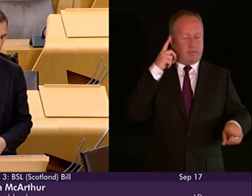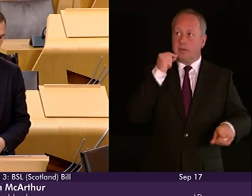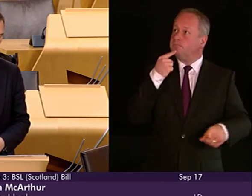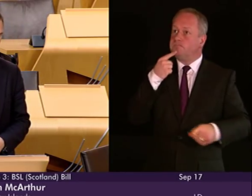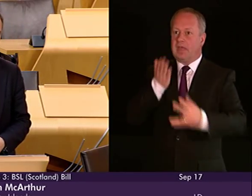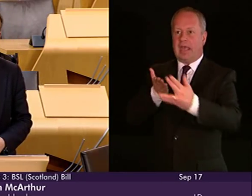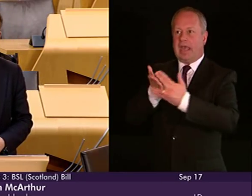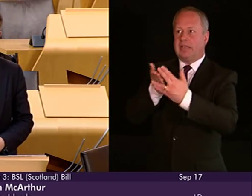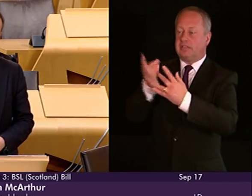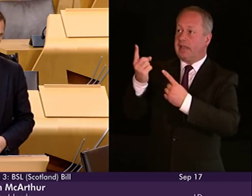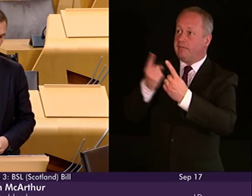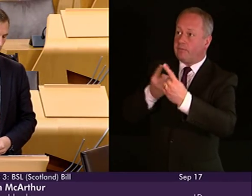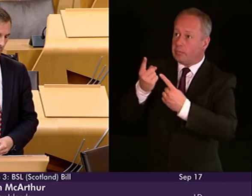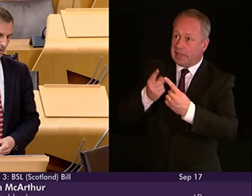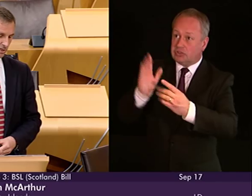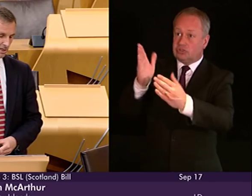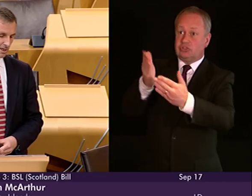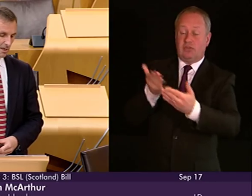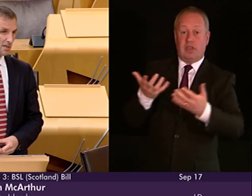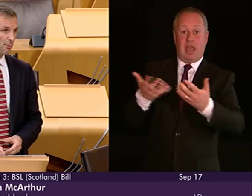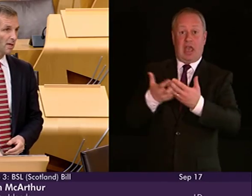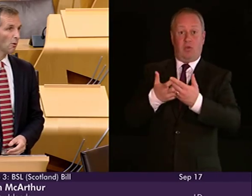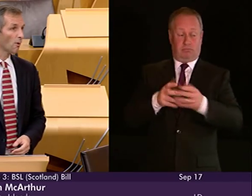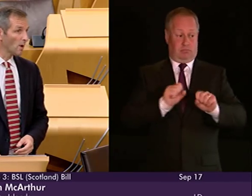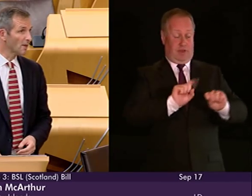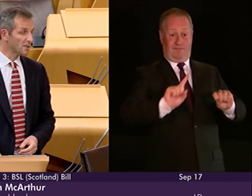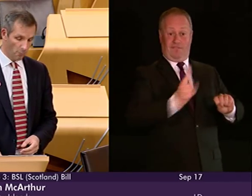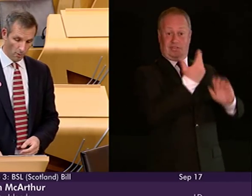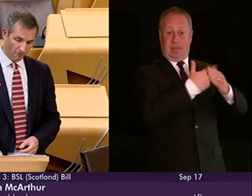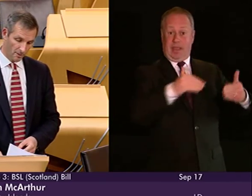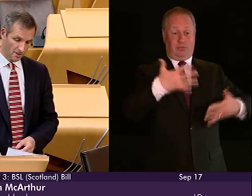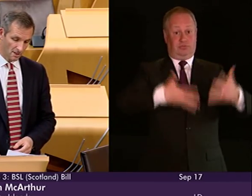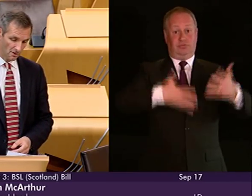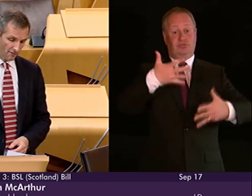and services in their first language. Despite the overwhelming support for Mark